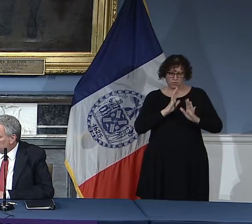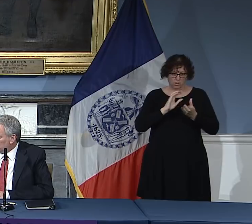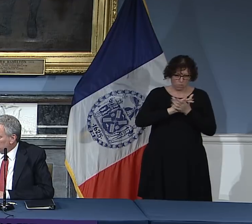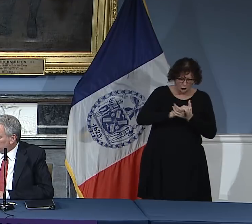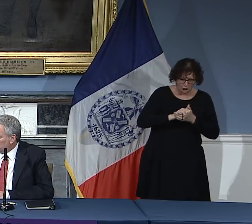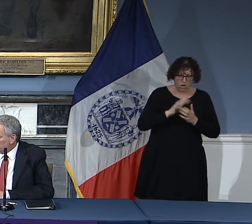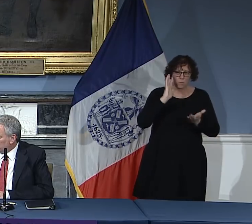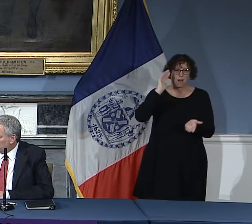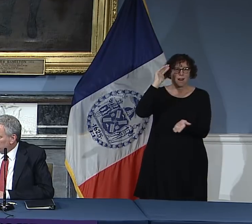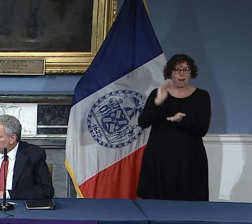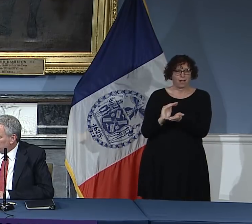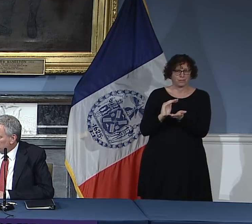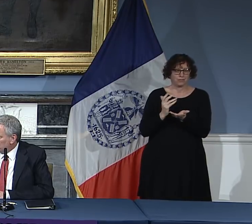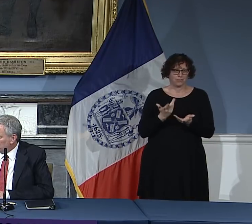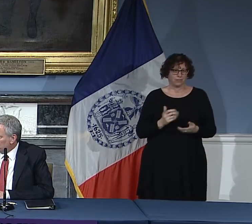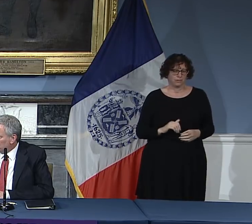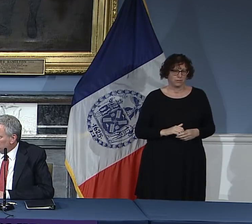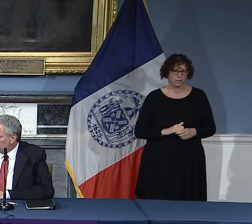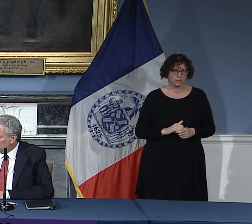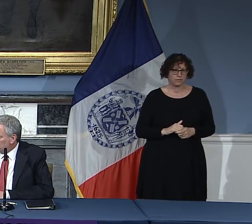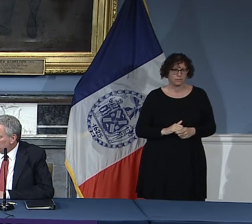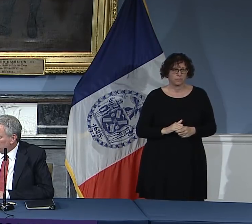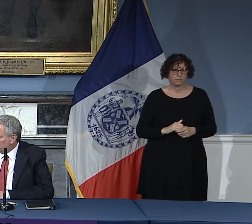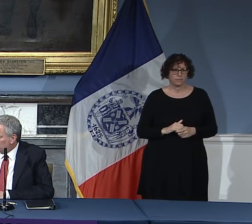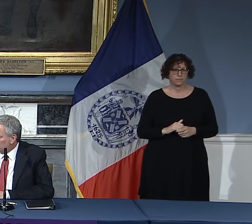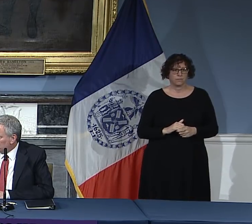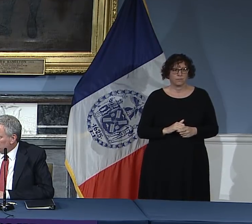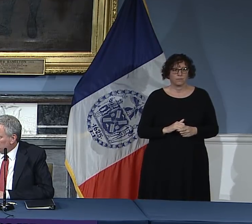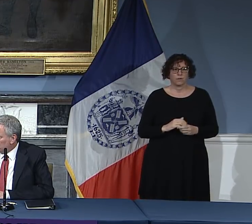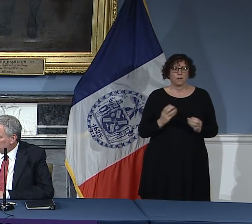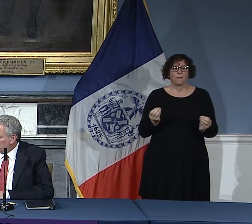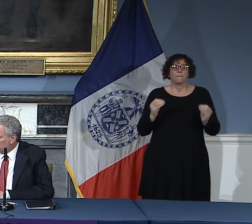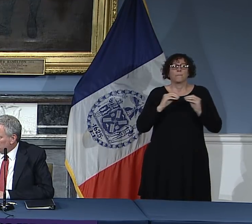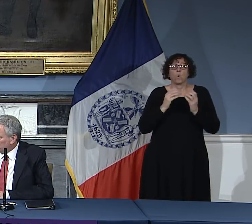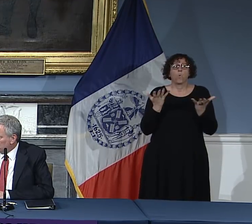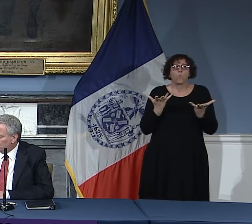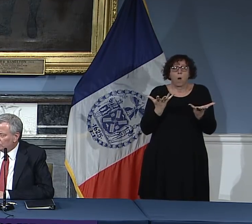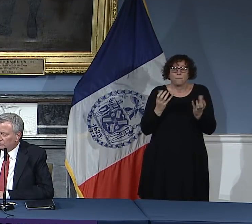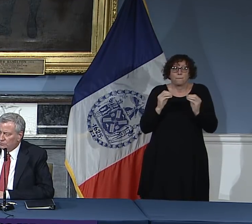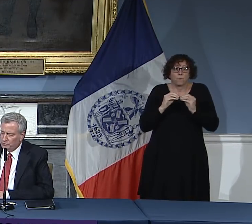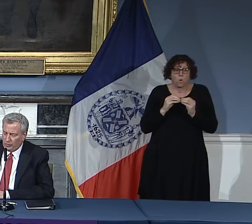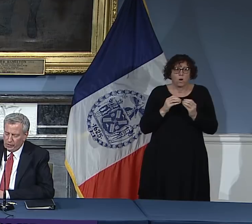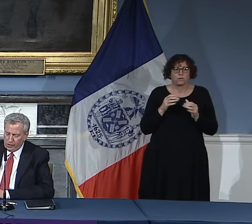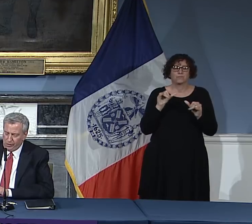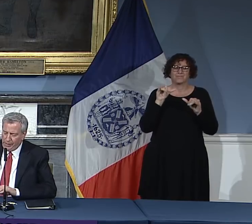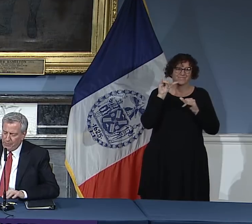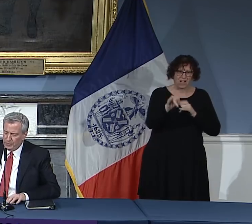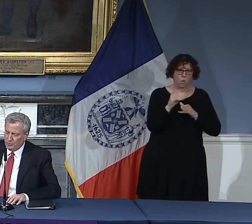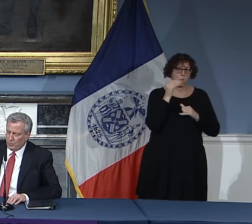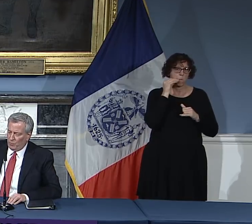GOING TO STAVE OFF THE ONSLAUGHT OFOT PENALTI CRISIS THAT ARE FACING THE CITY.